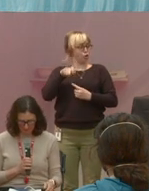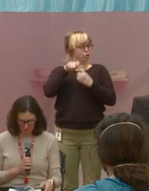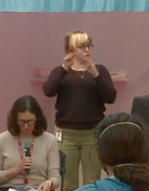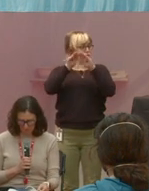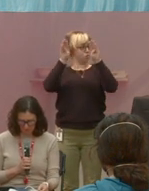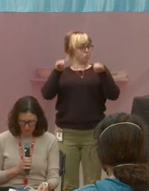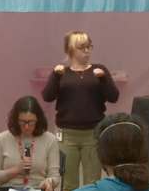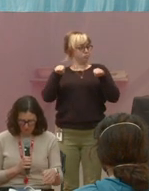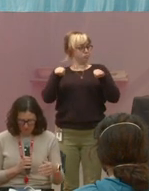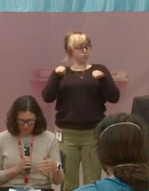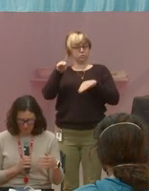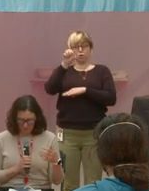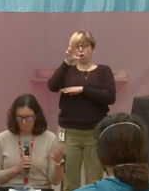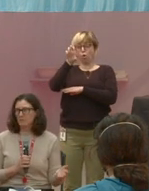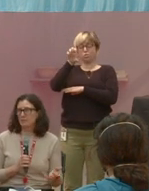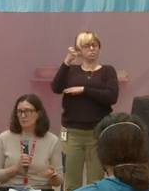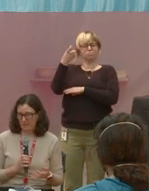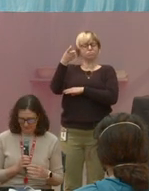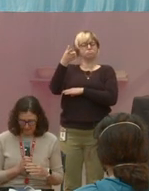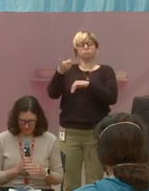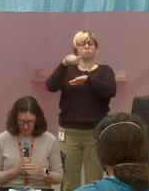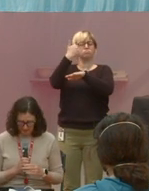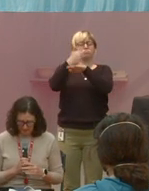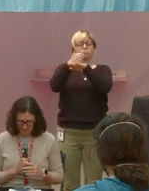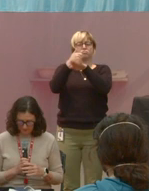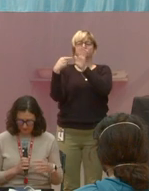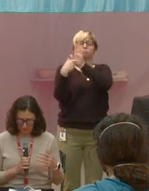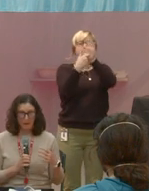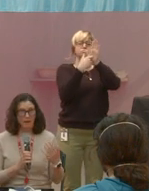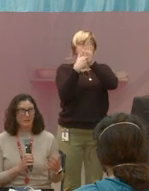at their core, they're built to display static objects and not